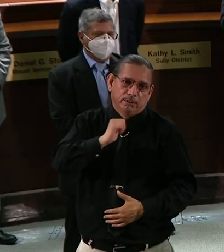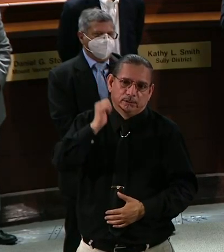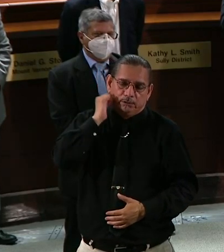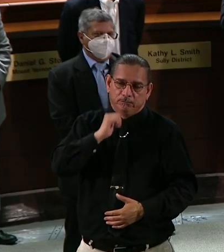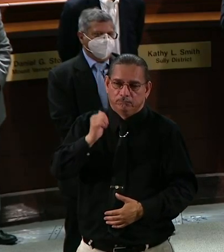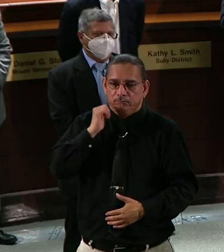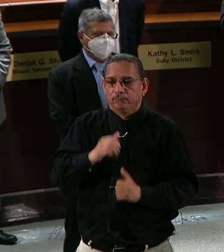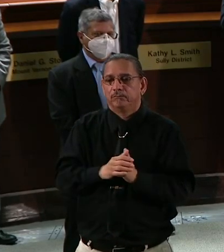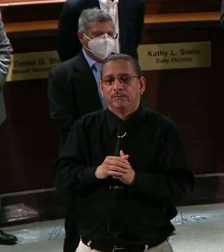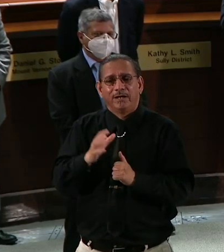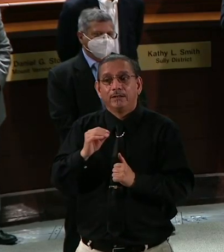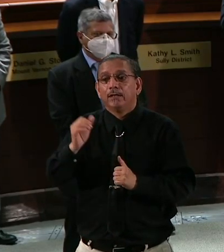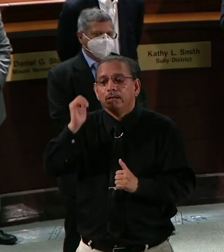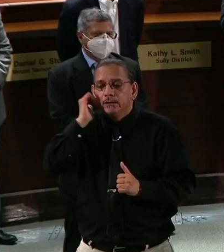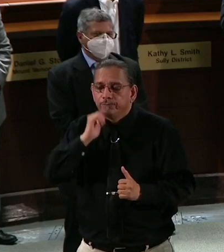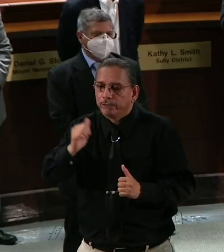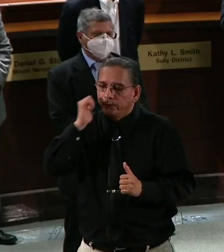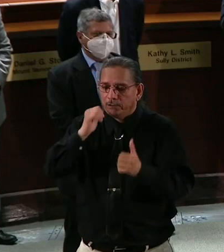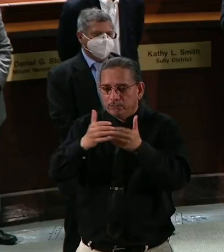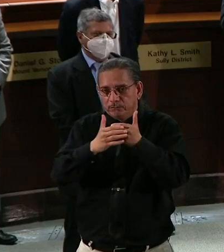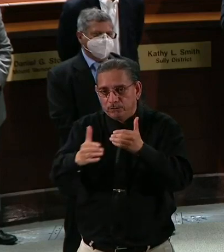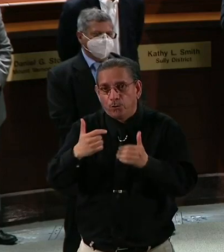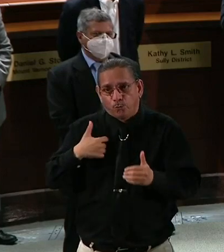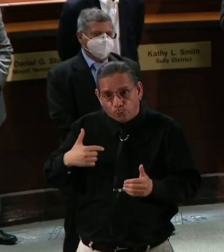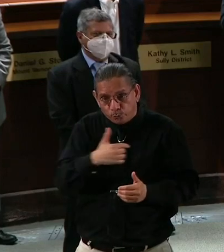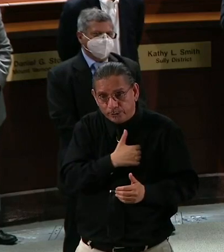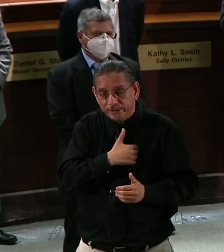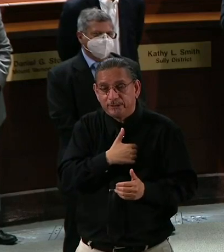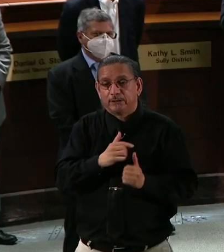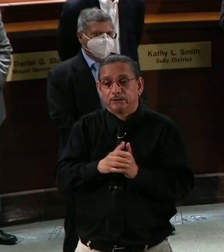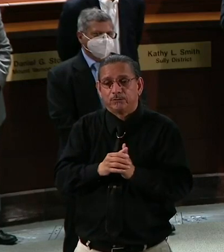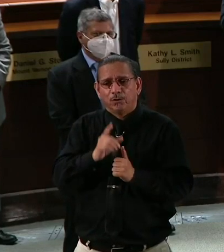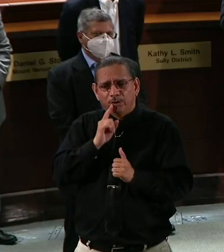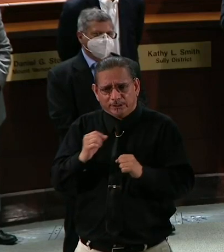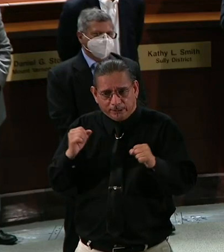PROCESS POINT. HE COULD